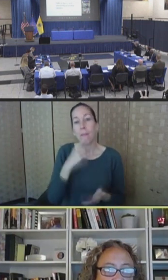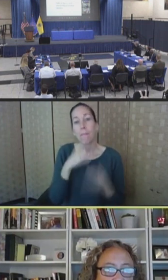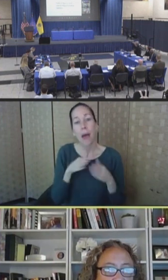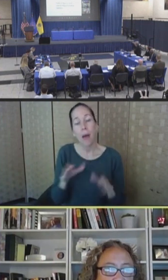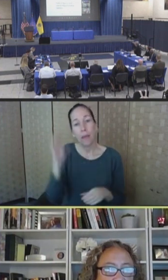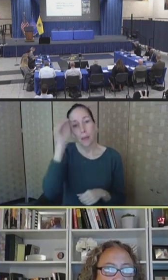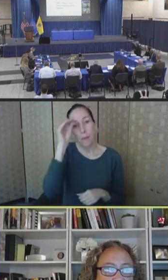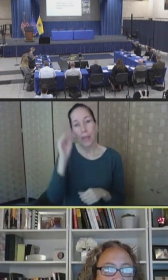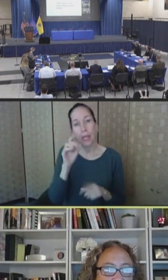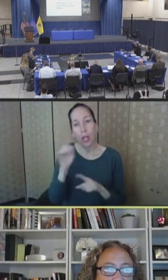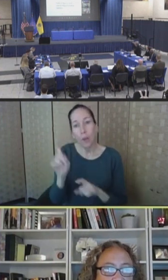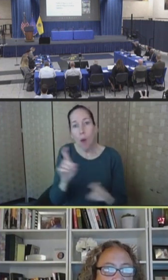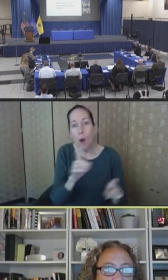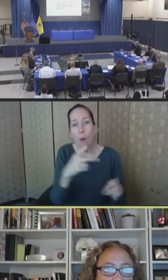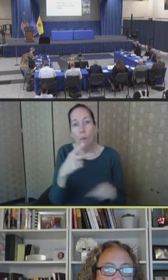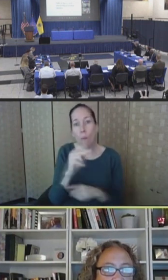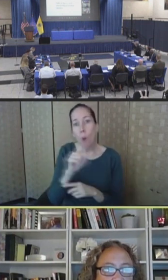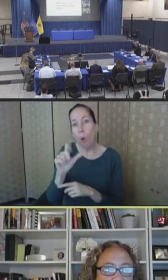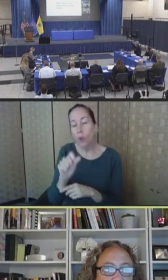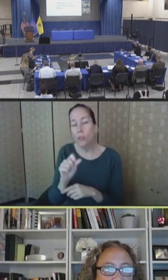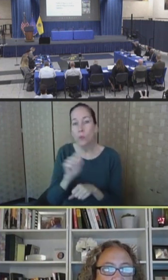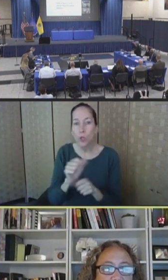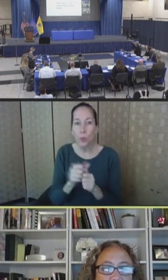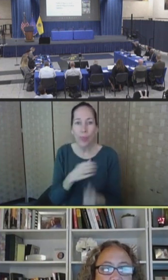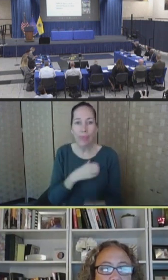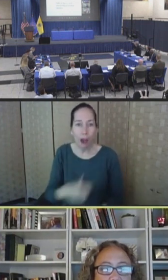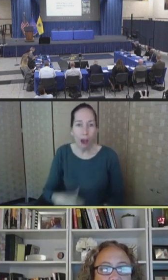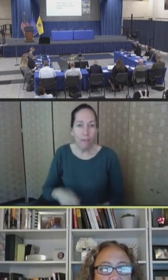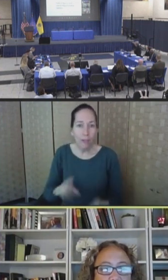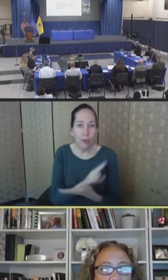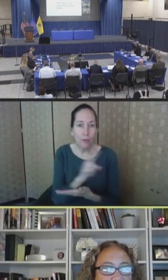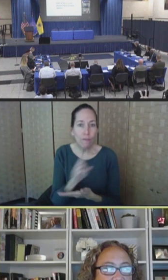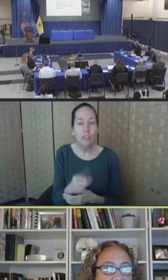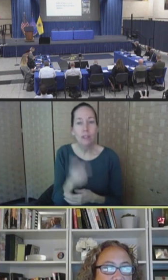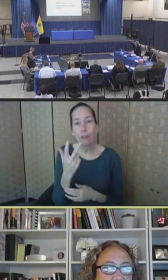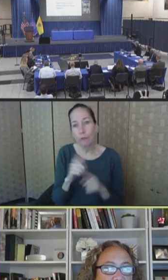University looking at three different public opinion polls as far this year,